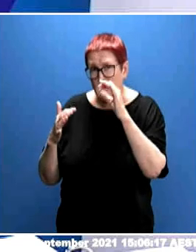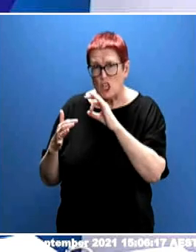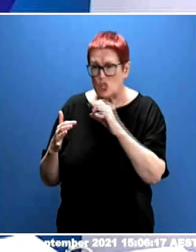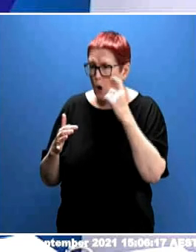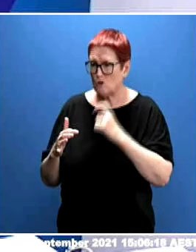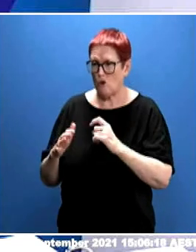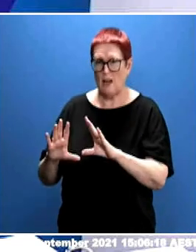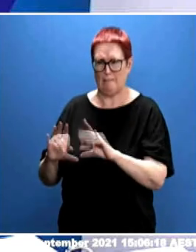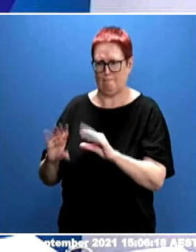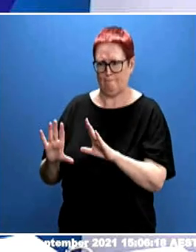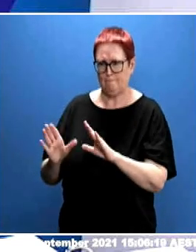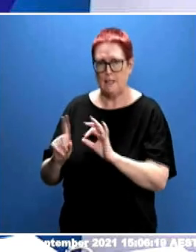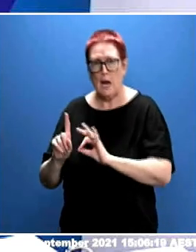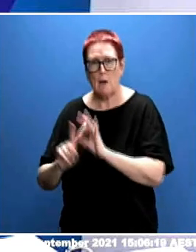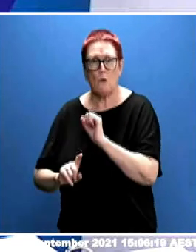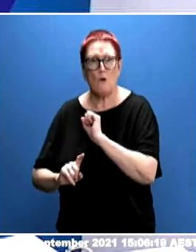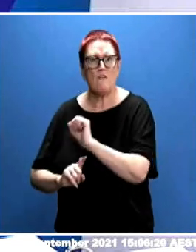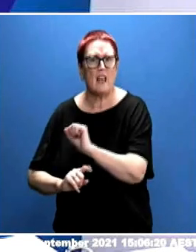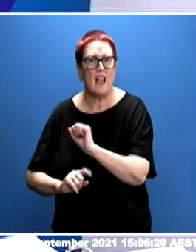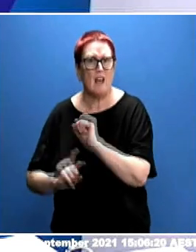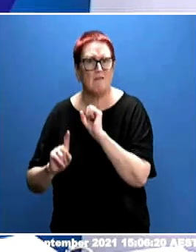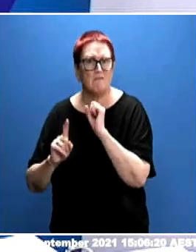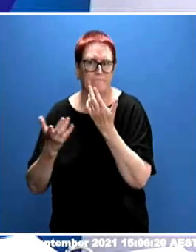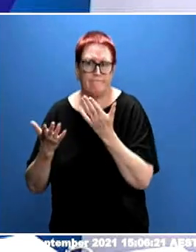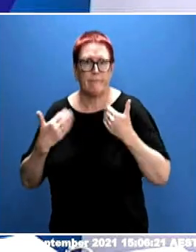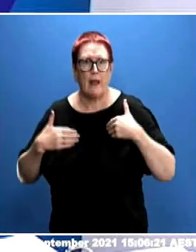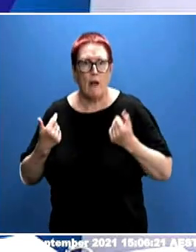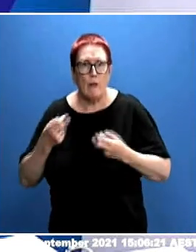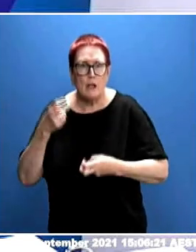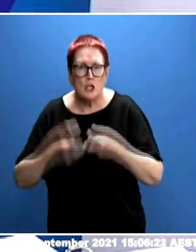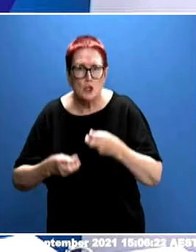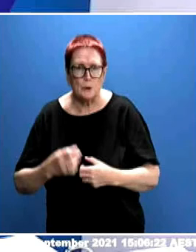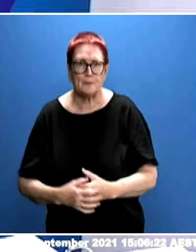rather, the therapeutic milieu means attempting behaviour modification?